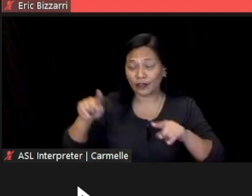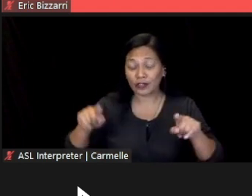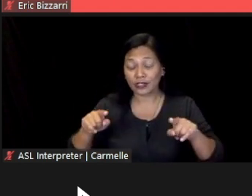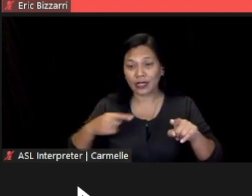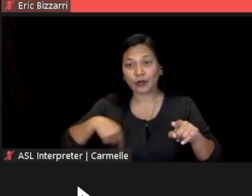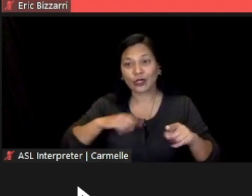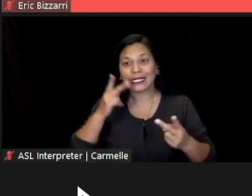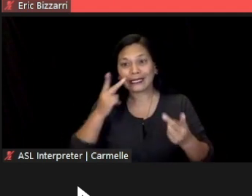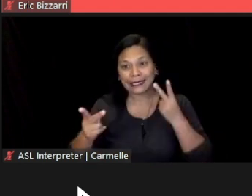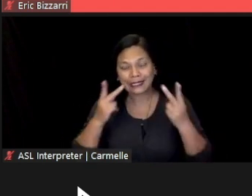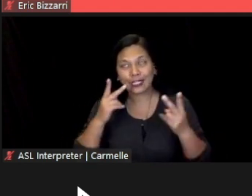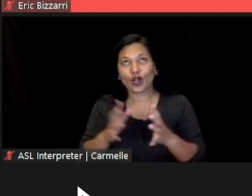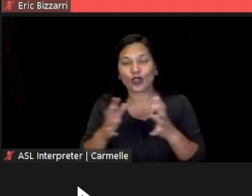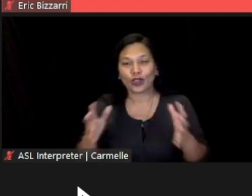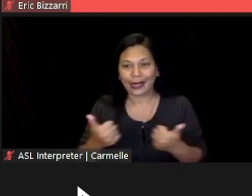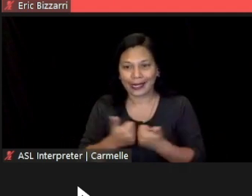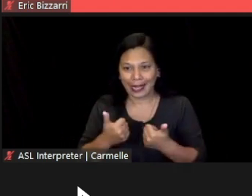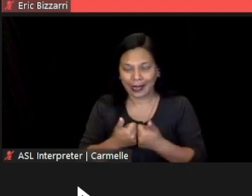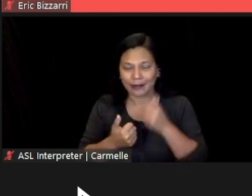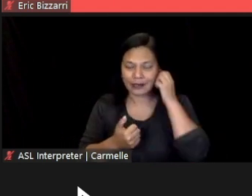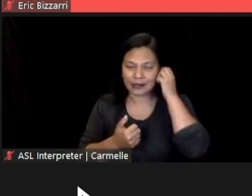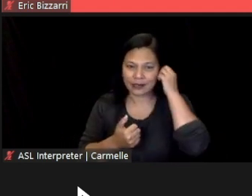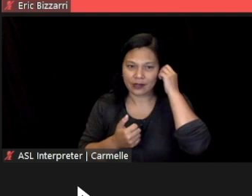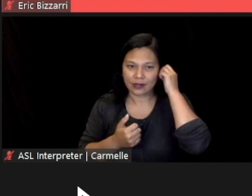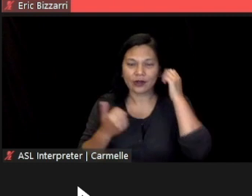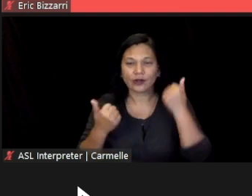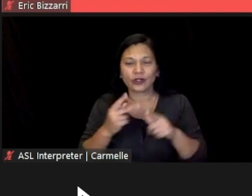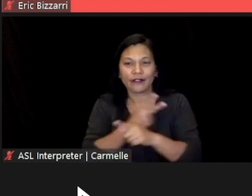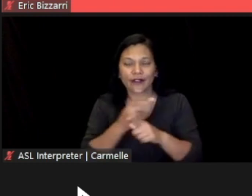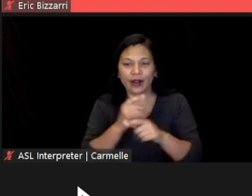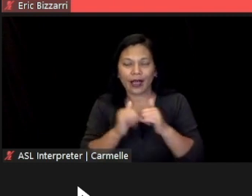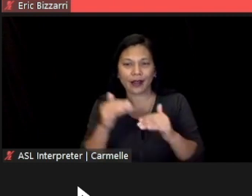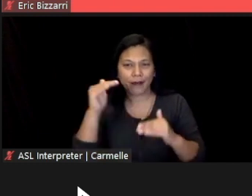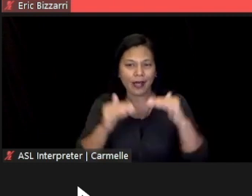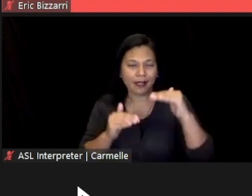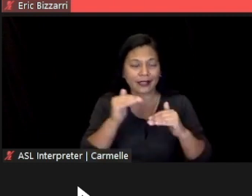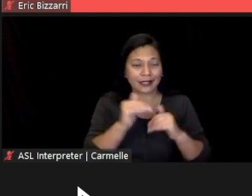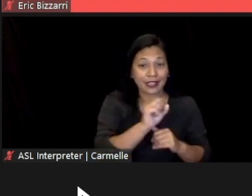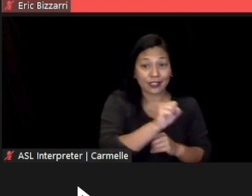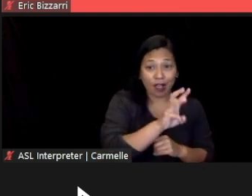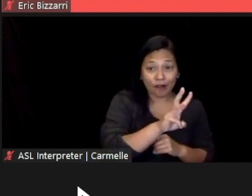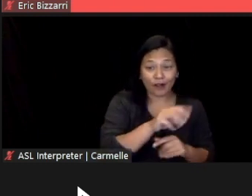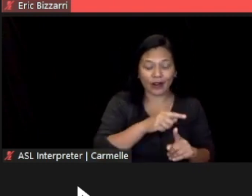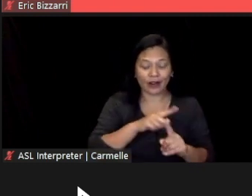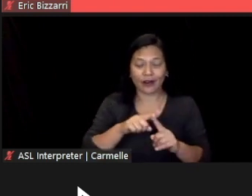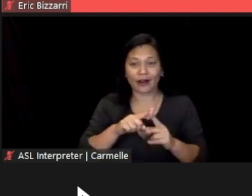And so we're trying to also have some balance in terms of the software, the applications, the virtual reality.